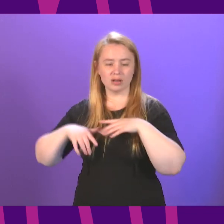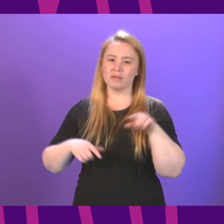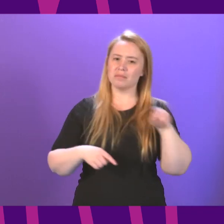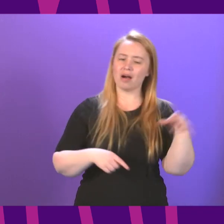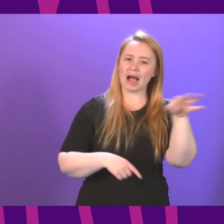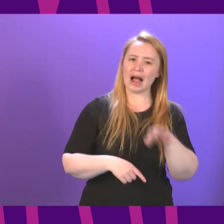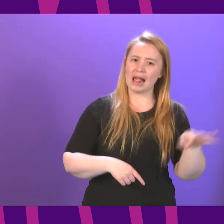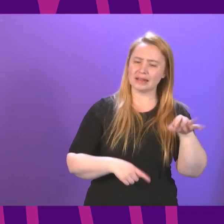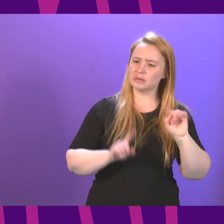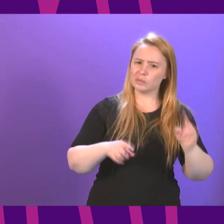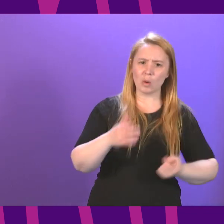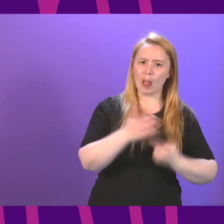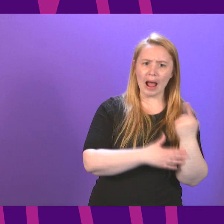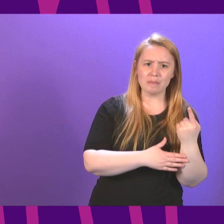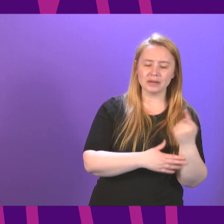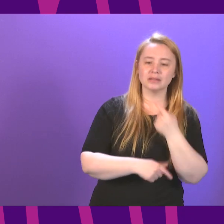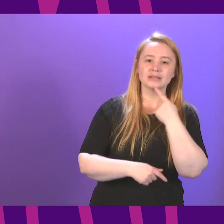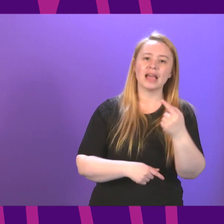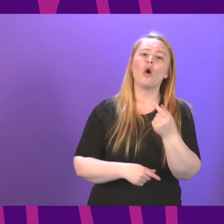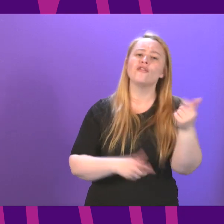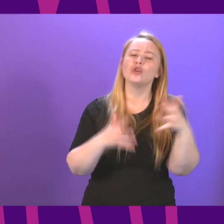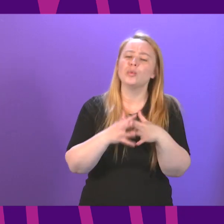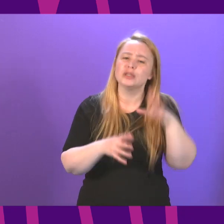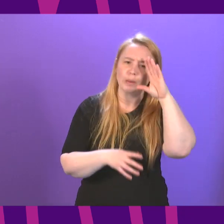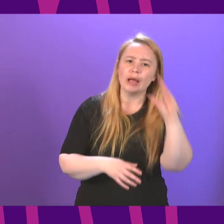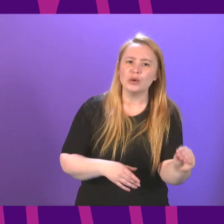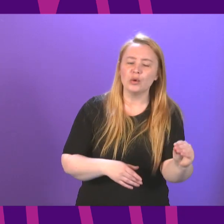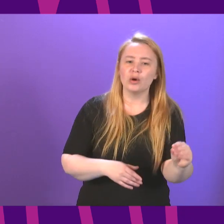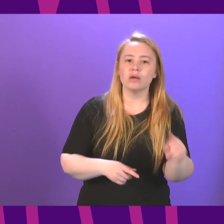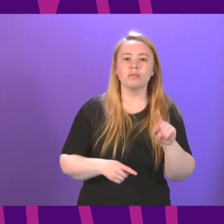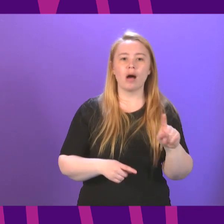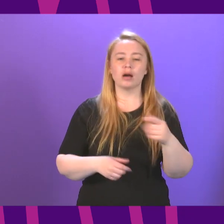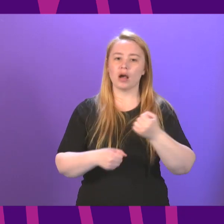a further “few weeks”. The Government has now launched a consultation process, but that has